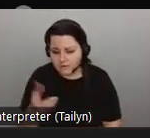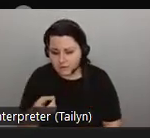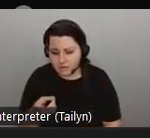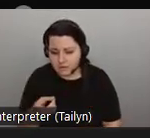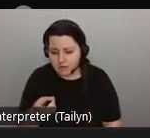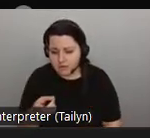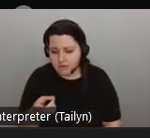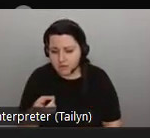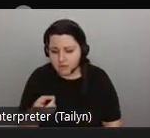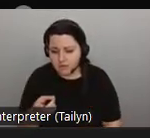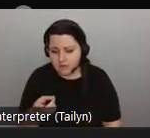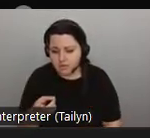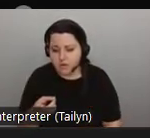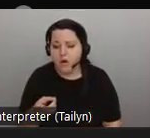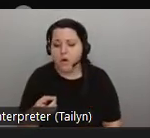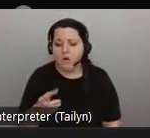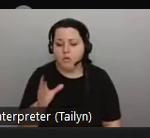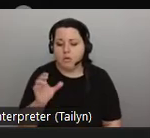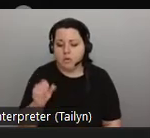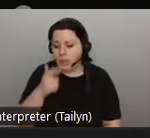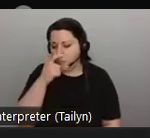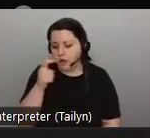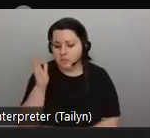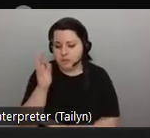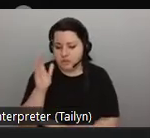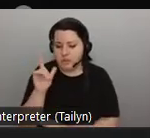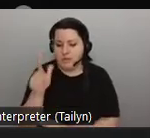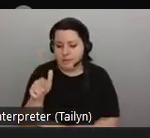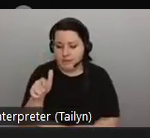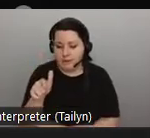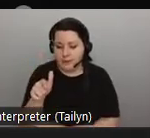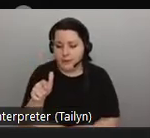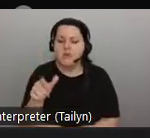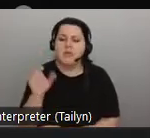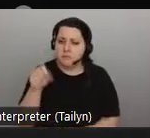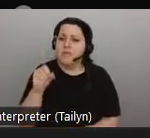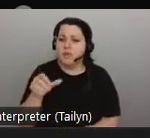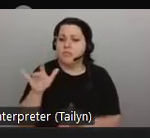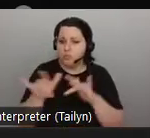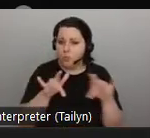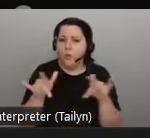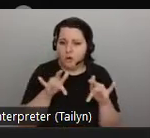Oh I see it here. Never mind.… Will